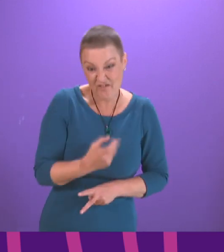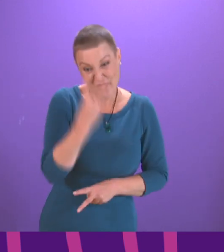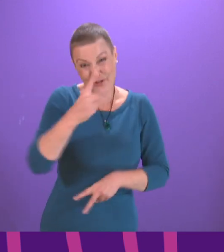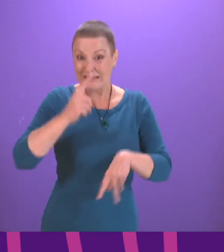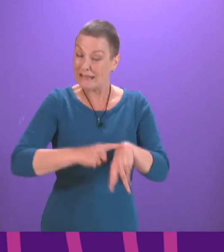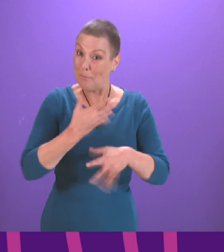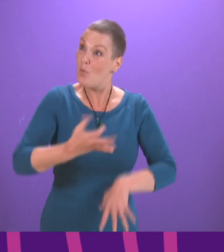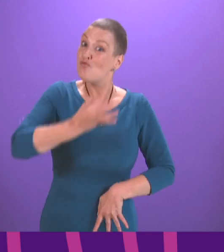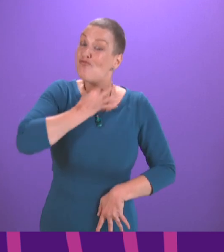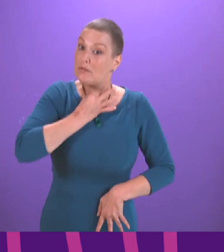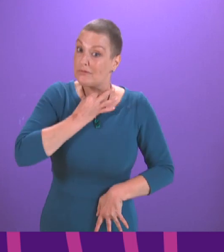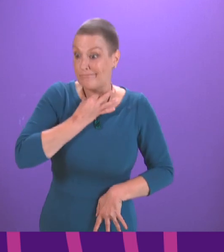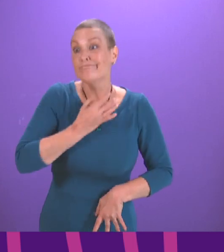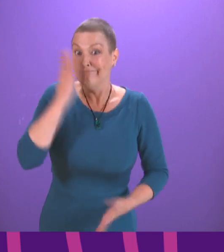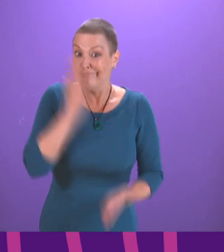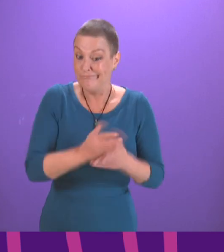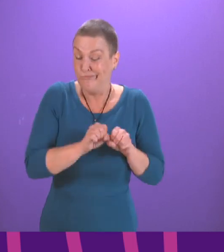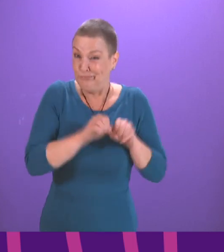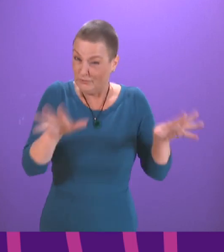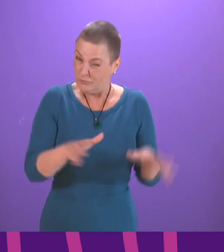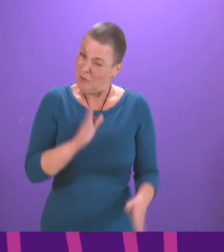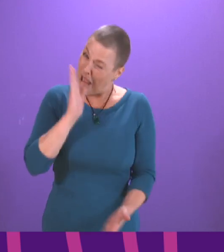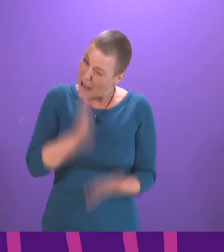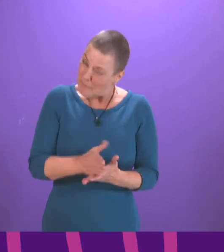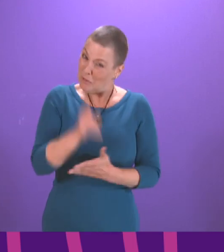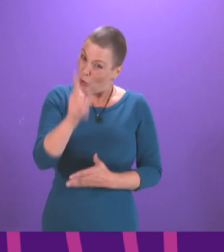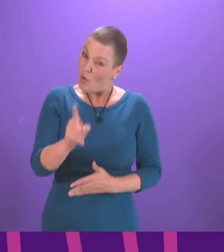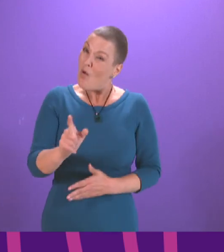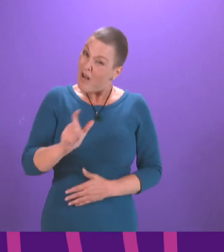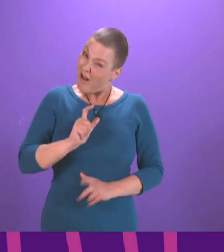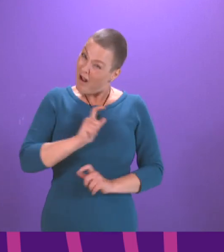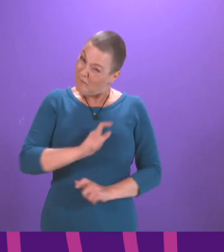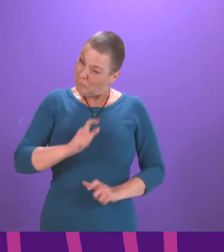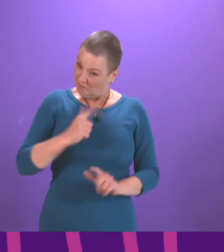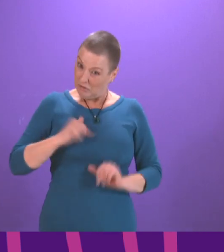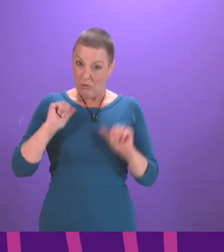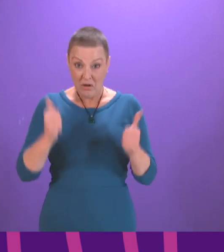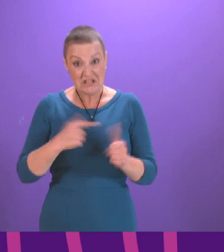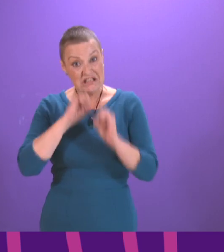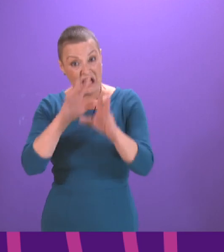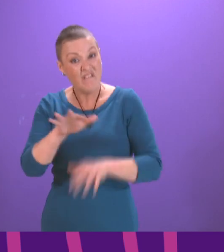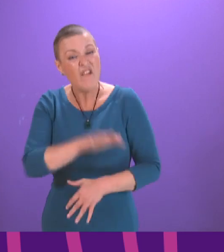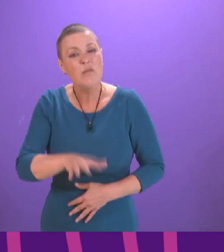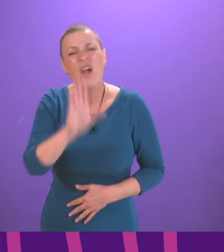really comfortable telling the families who have lost loved ones that there is no link